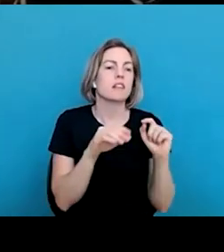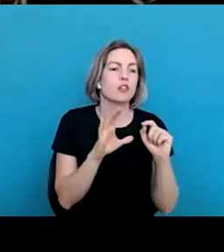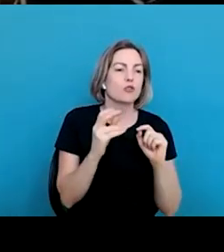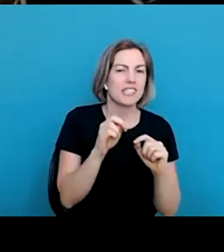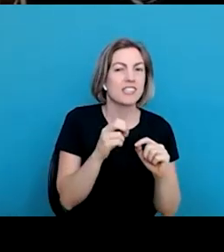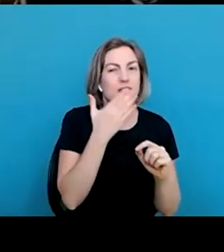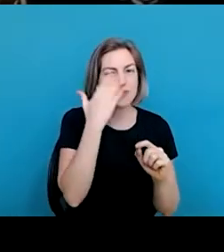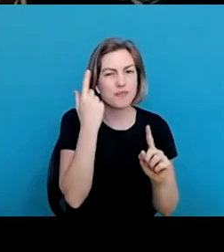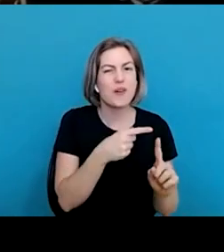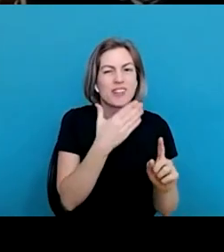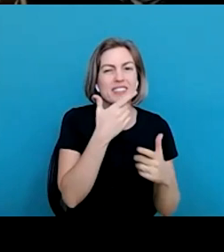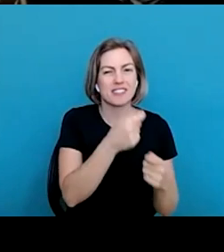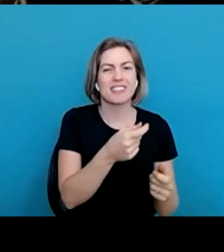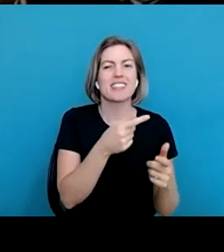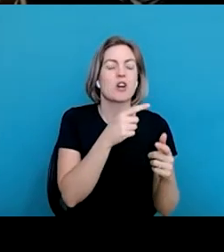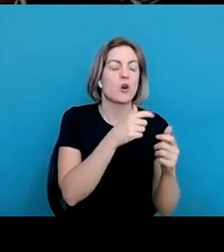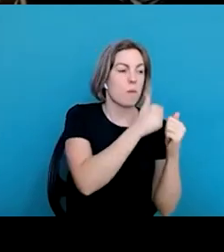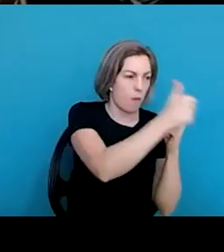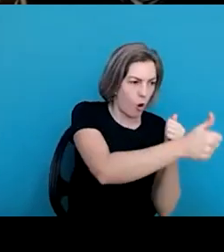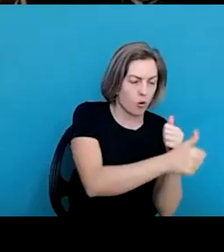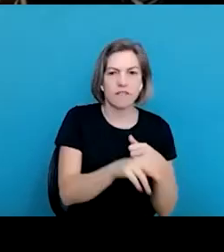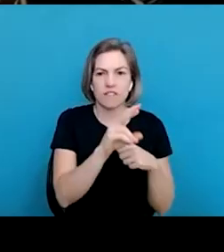remote vs. virtual whether it is remote tourism